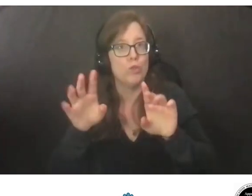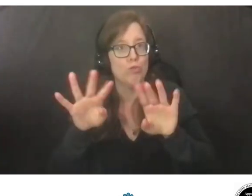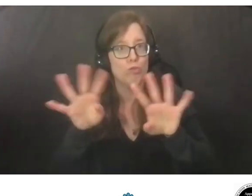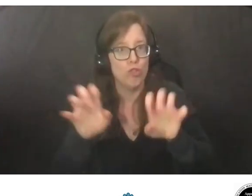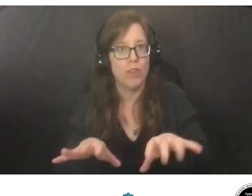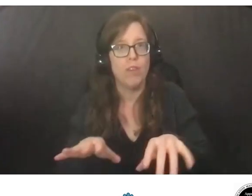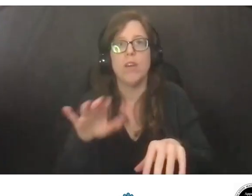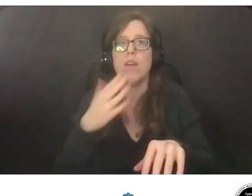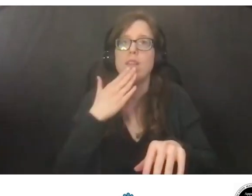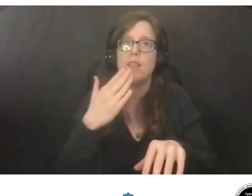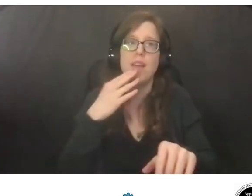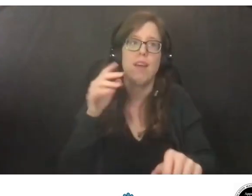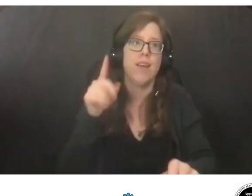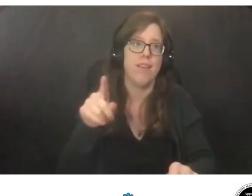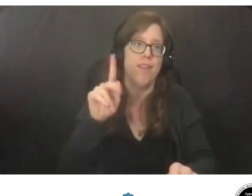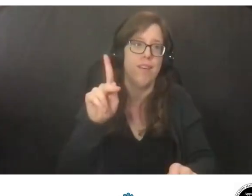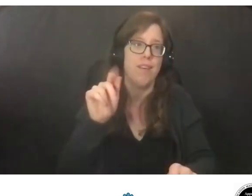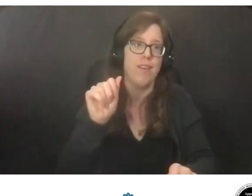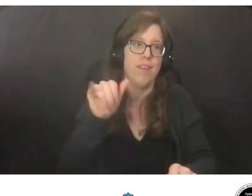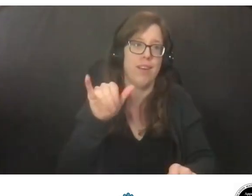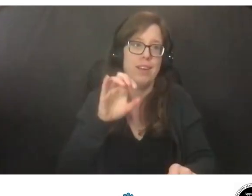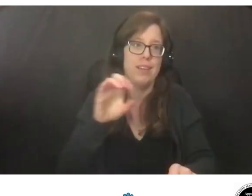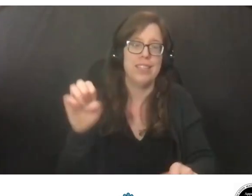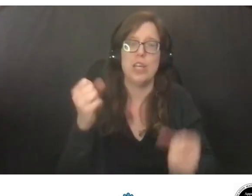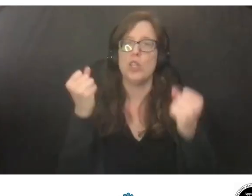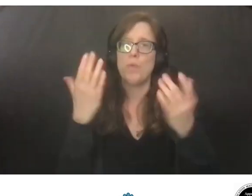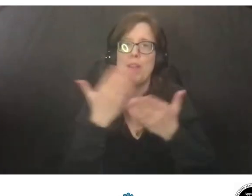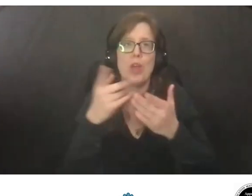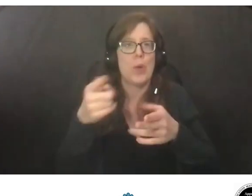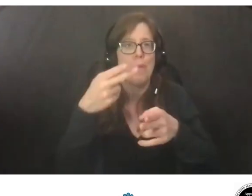thank you so much for Kaycee. There were so many things that you were saying that